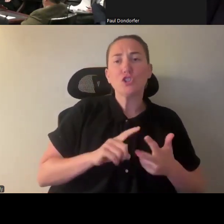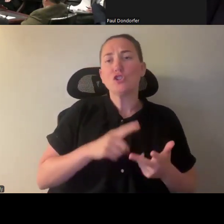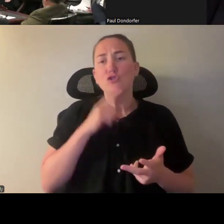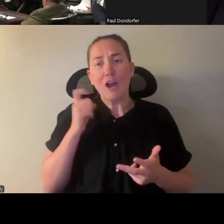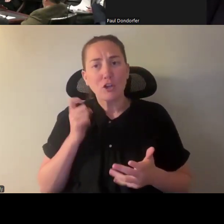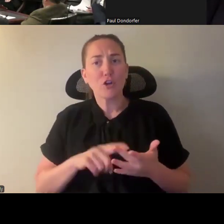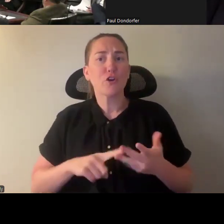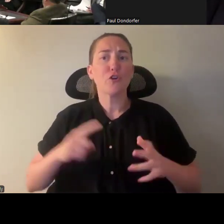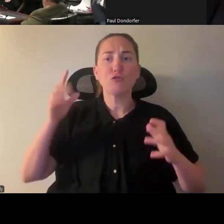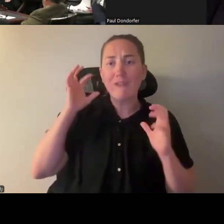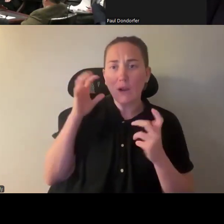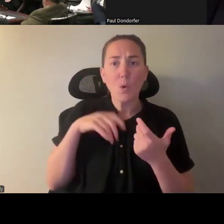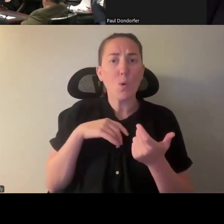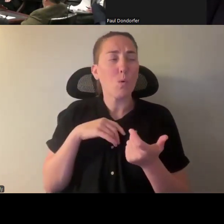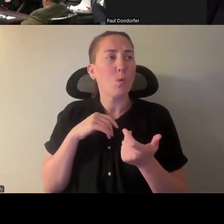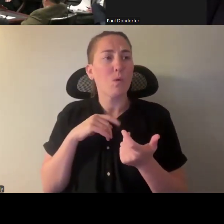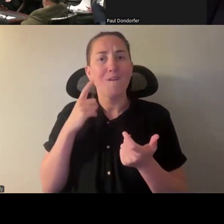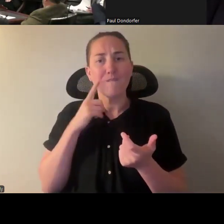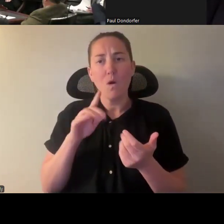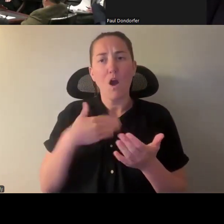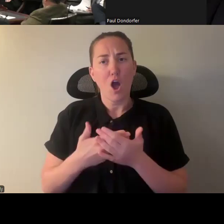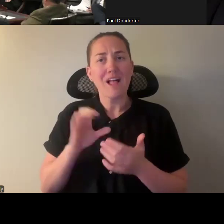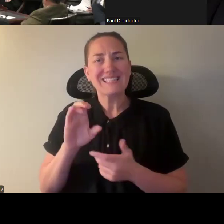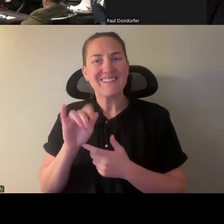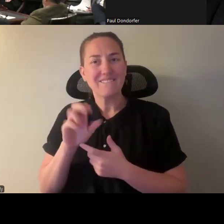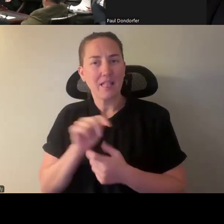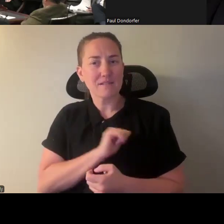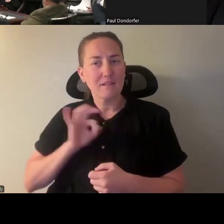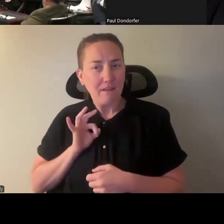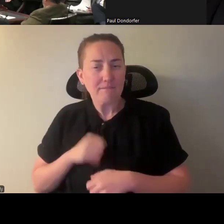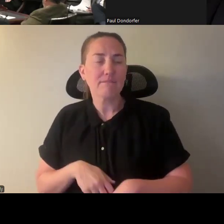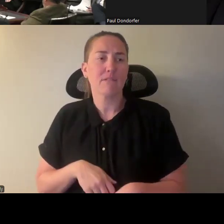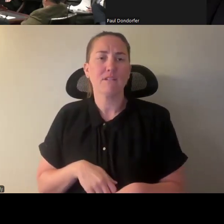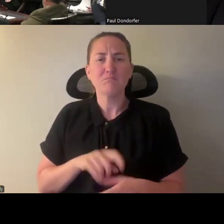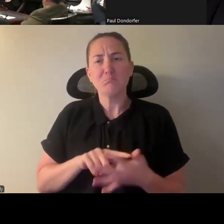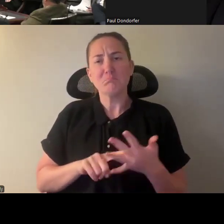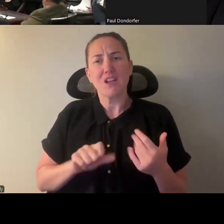enhancement for our um civilian staff We've done other things that I can't think of but I could